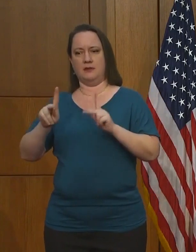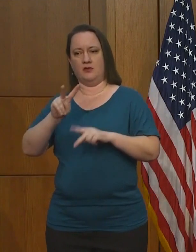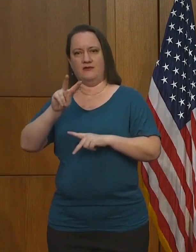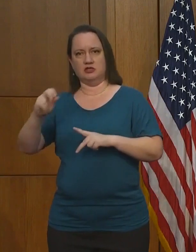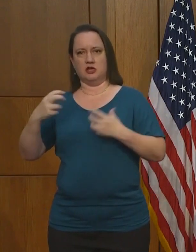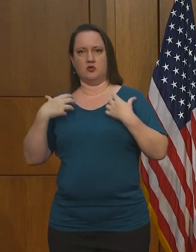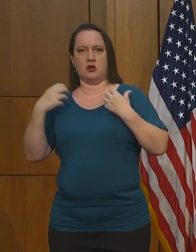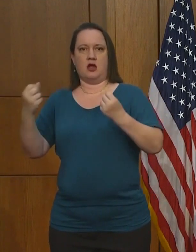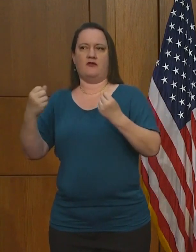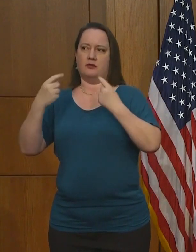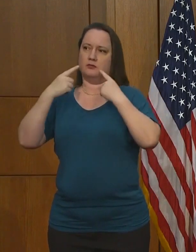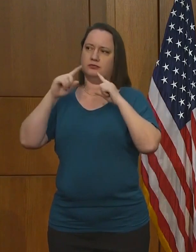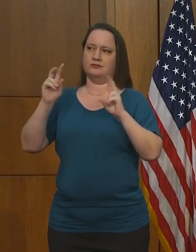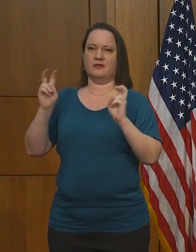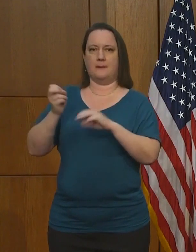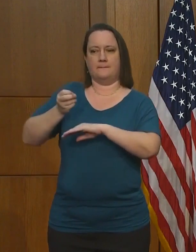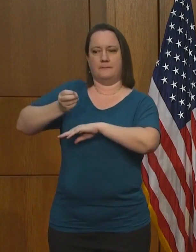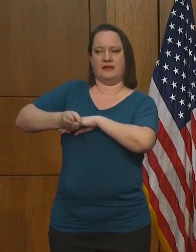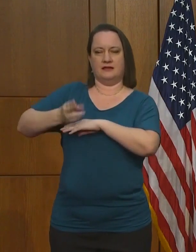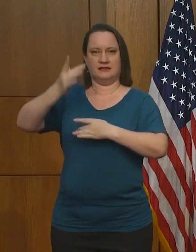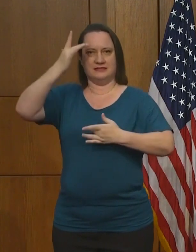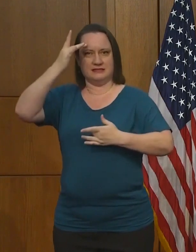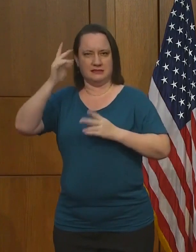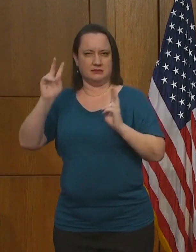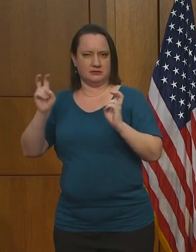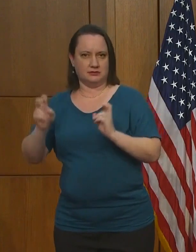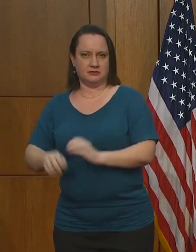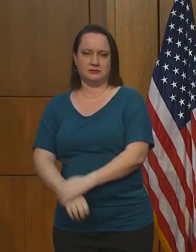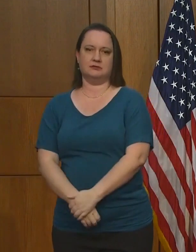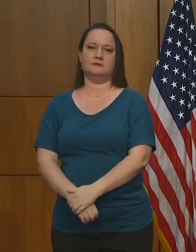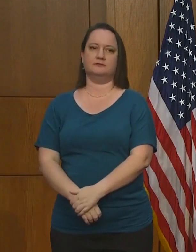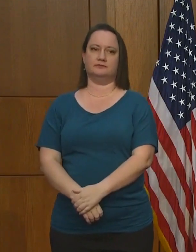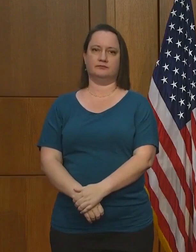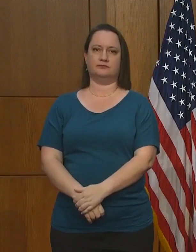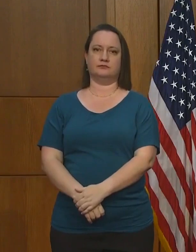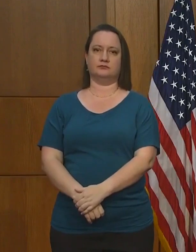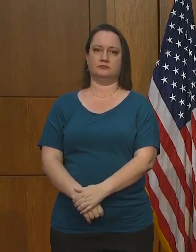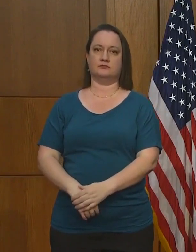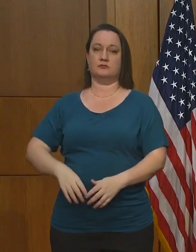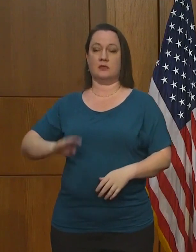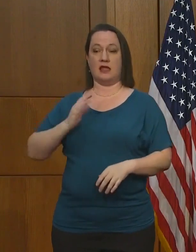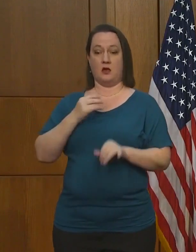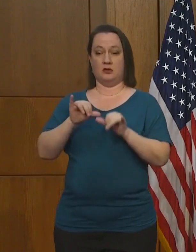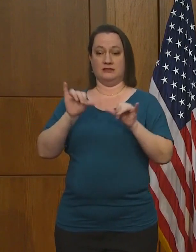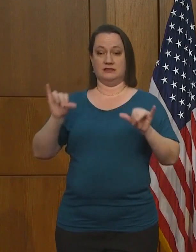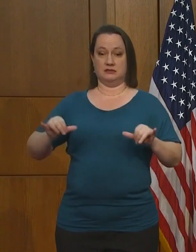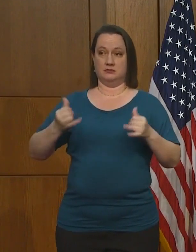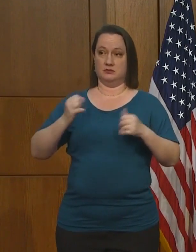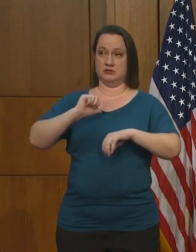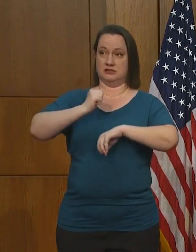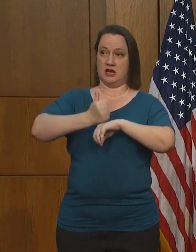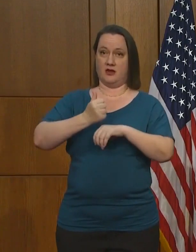ACTUALLY COVER. ON THE BOTTOM WE WERE SUCCESSFUL IN THE COVID